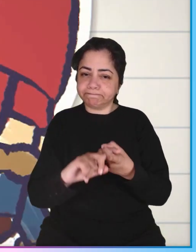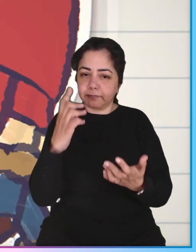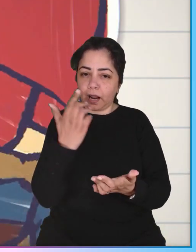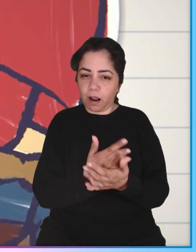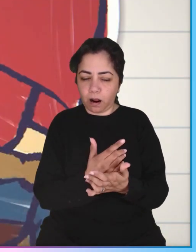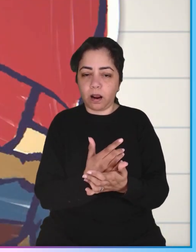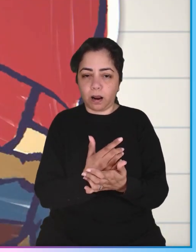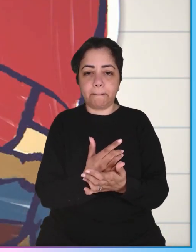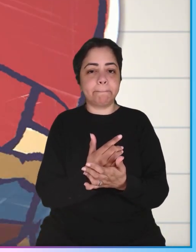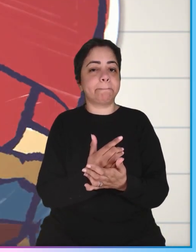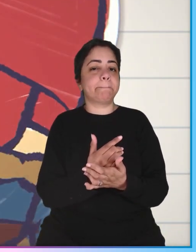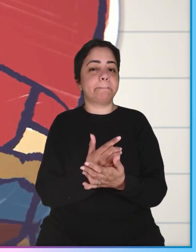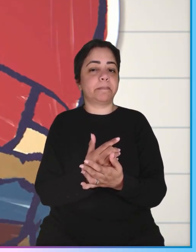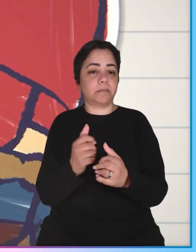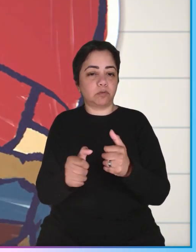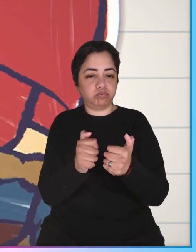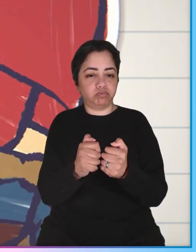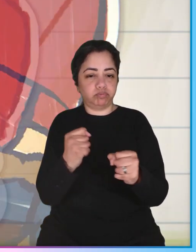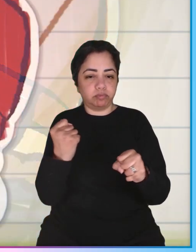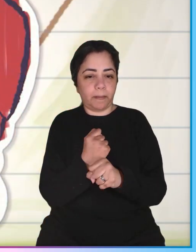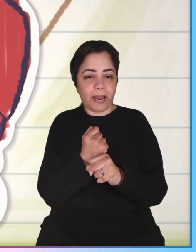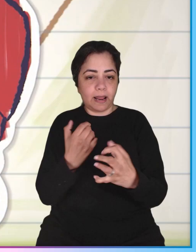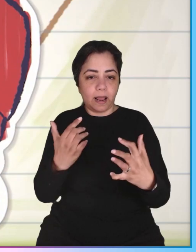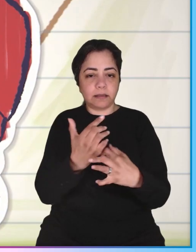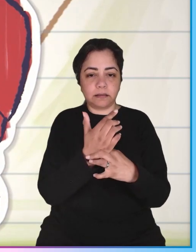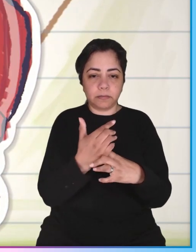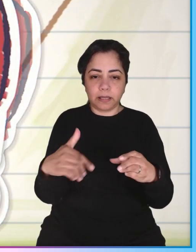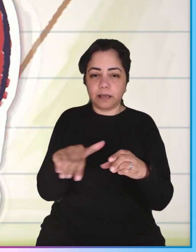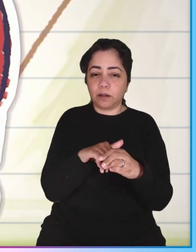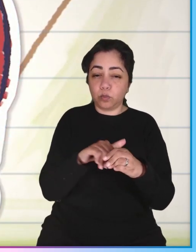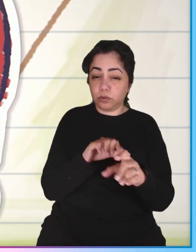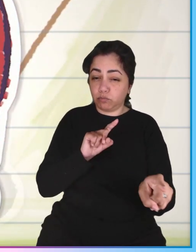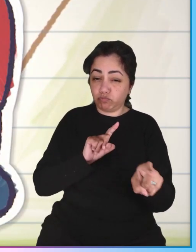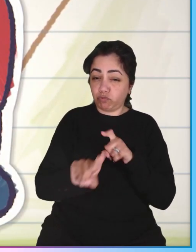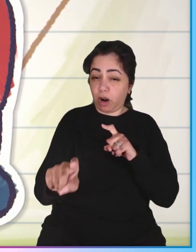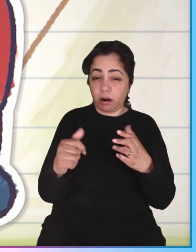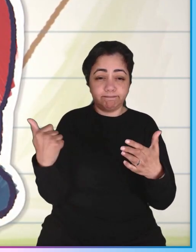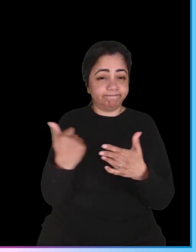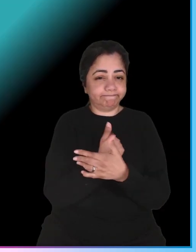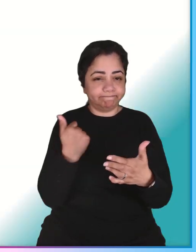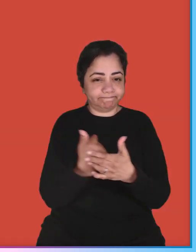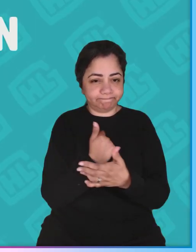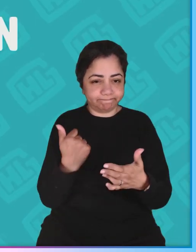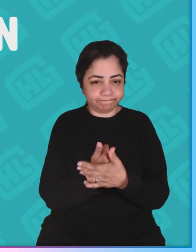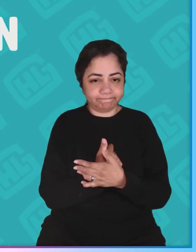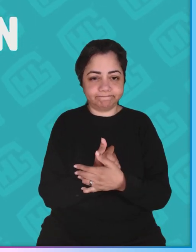that kickstarted the process of us building accessible design practices into the culture of our studio.